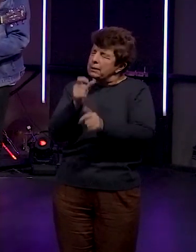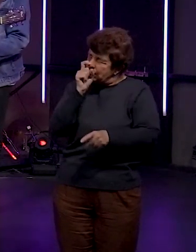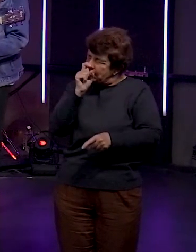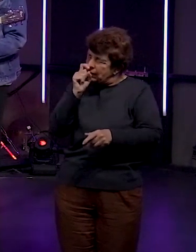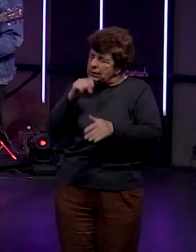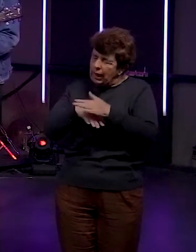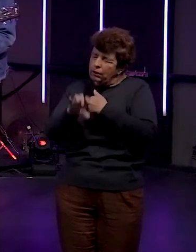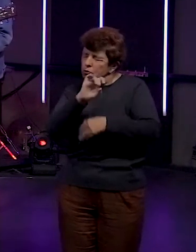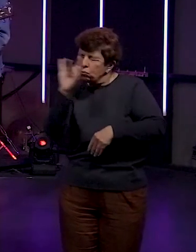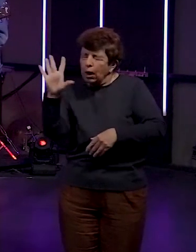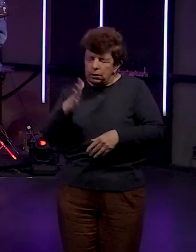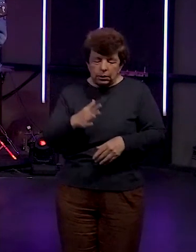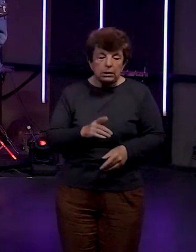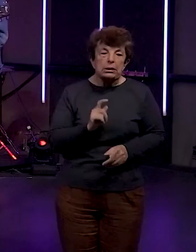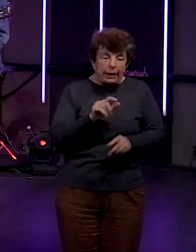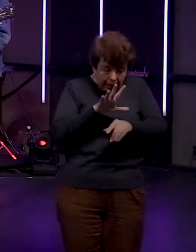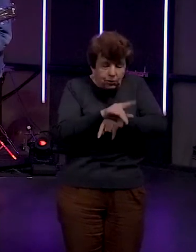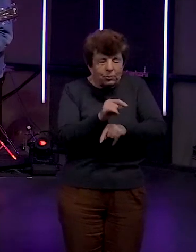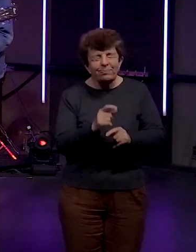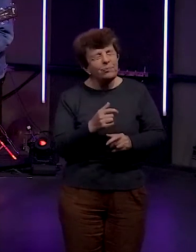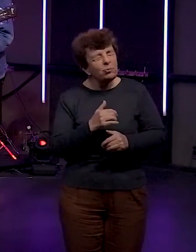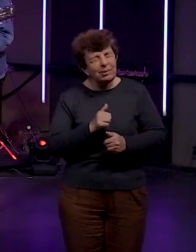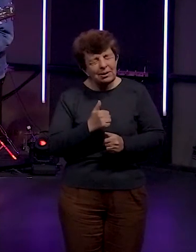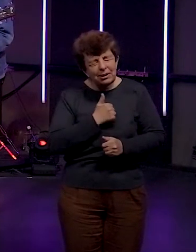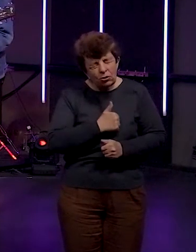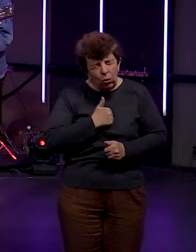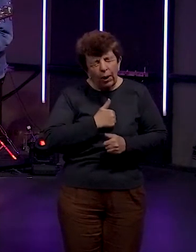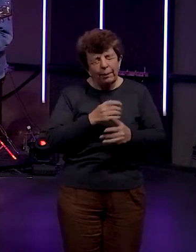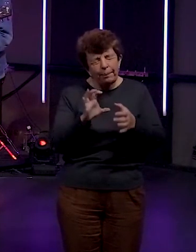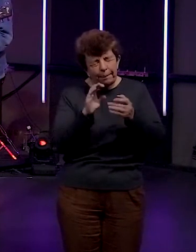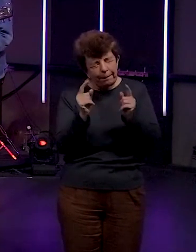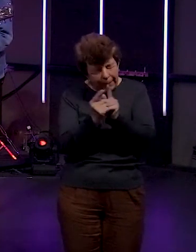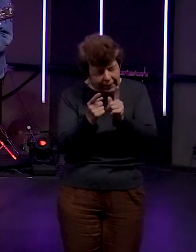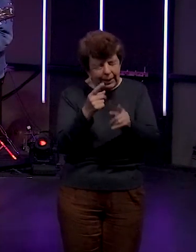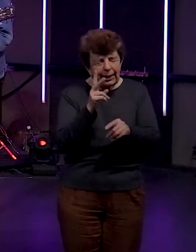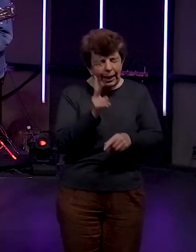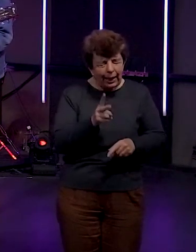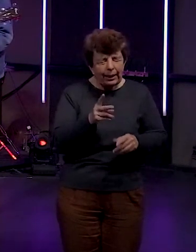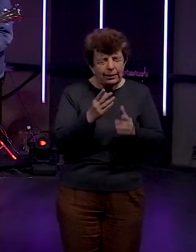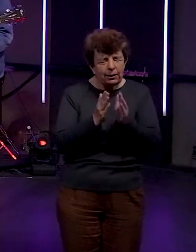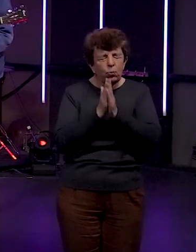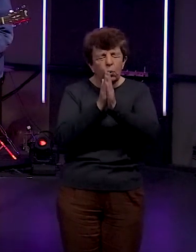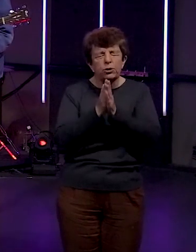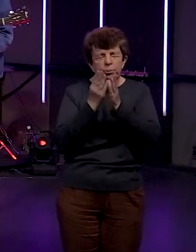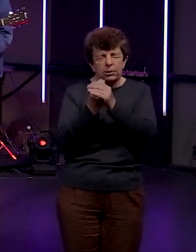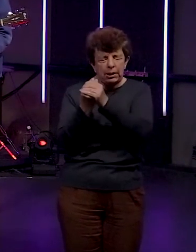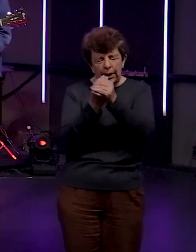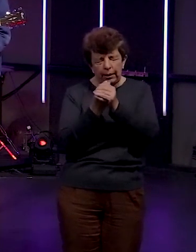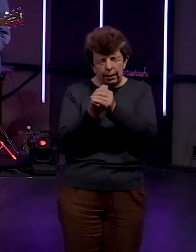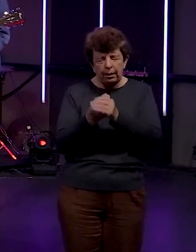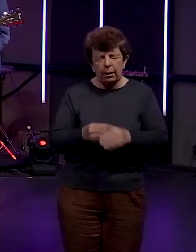together in person next week and and meet again in worship together as we can